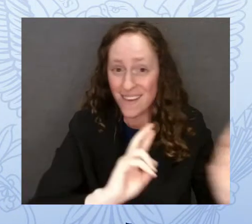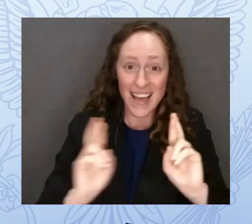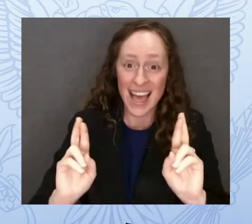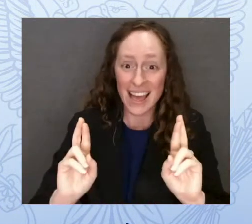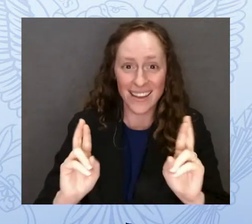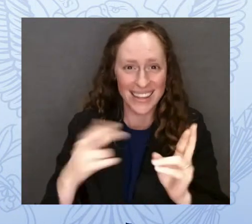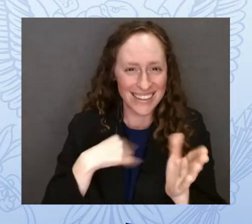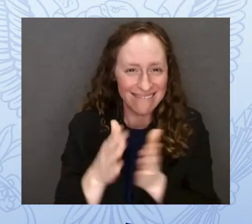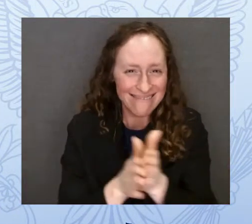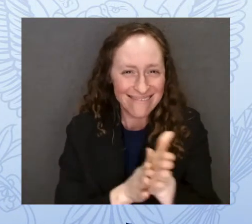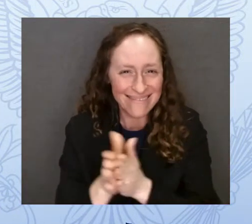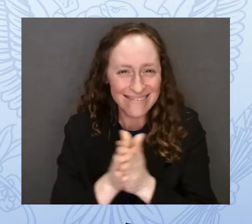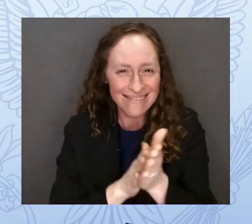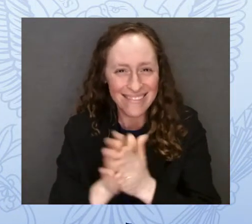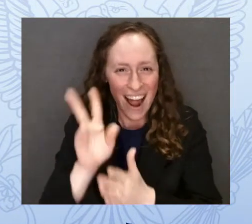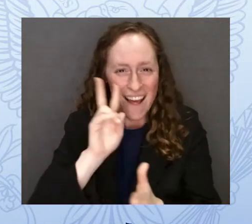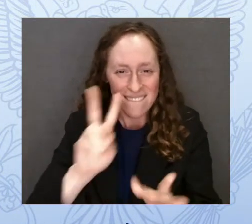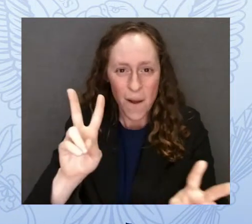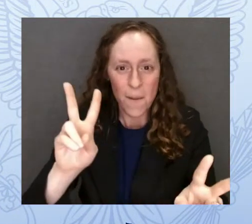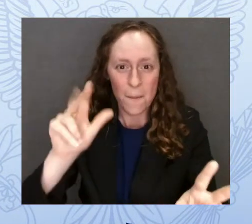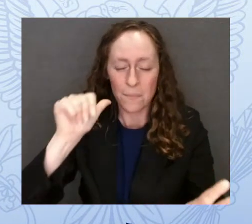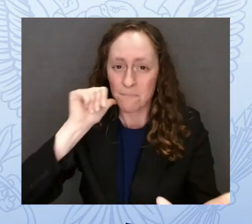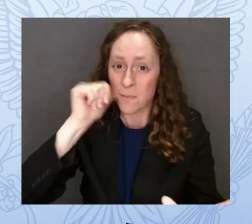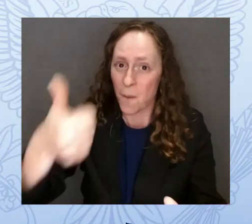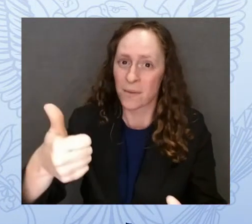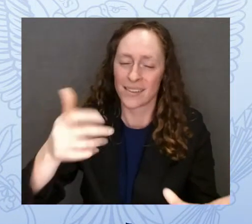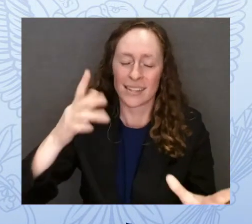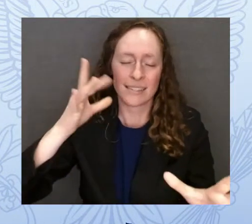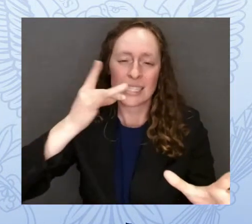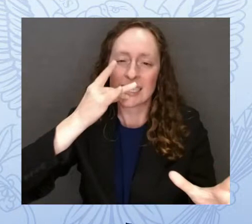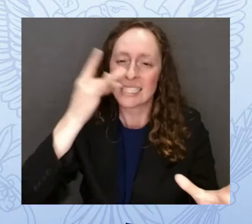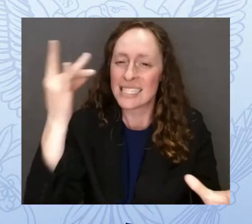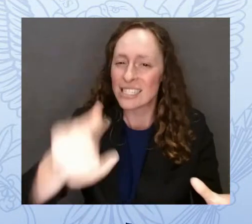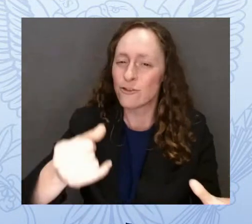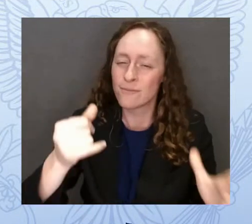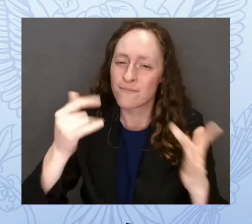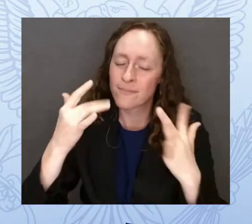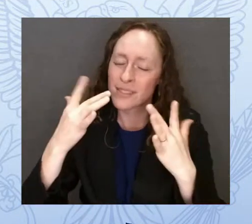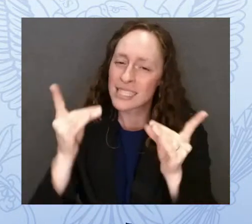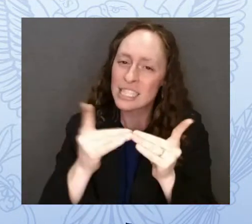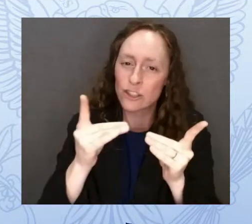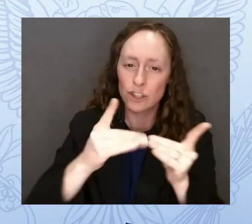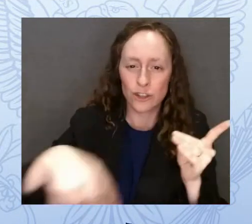and we're excited for everyone to have it and we look forward to you having it today as well.